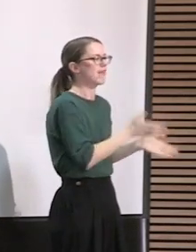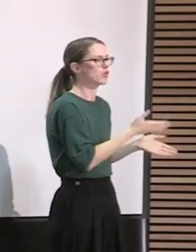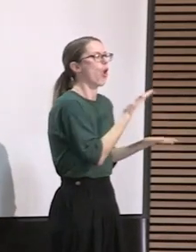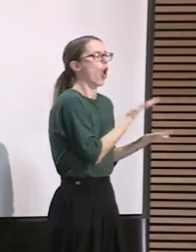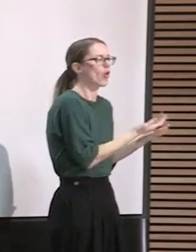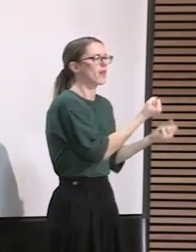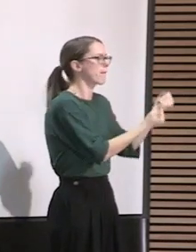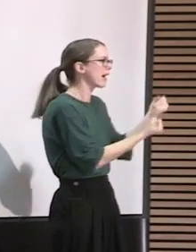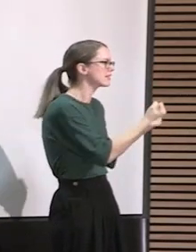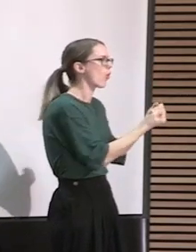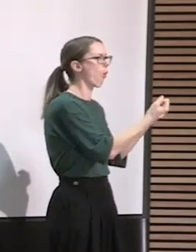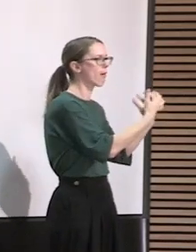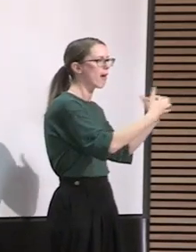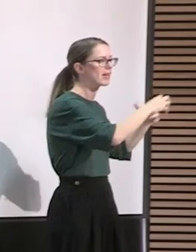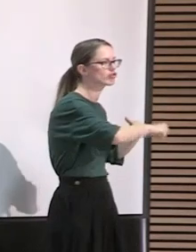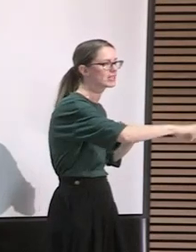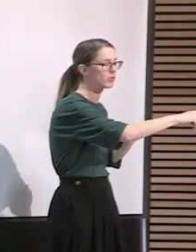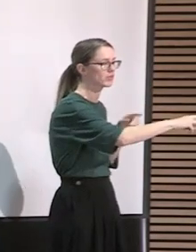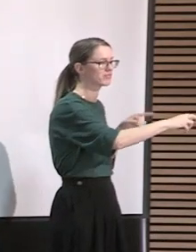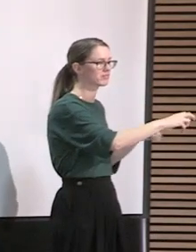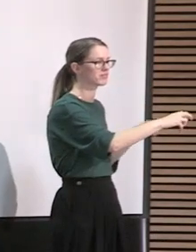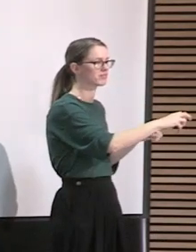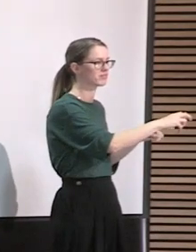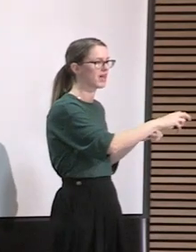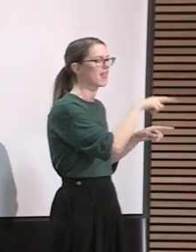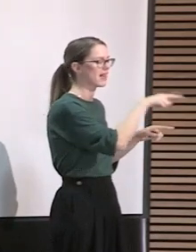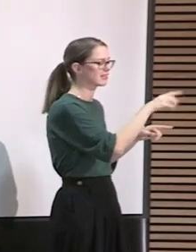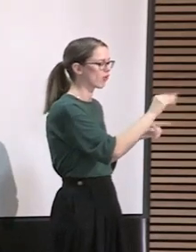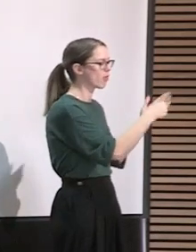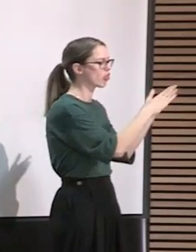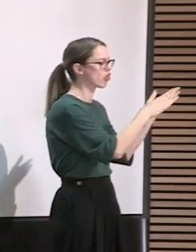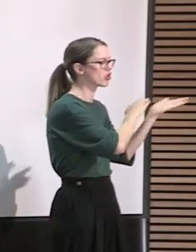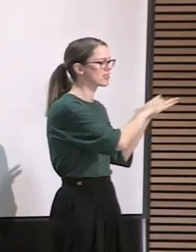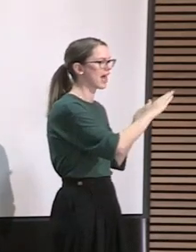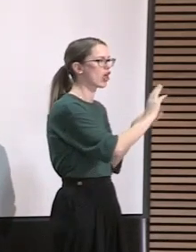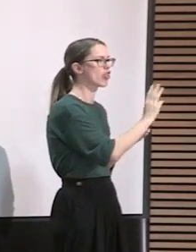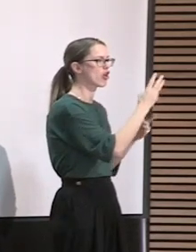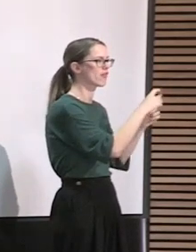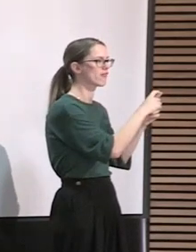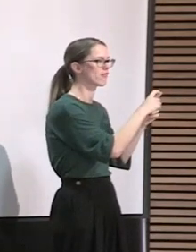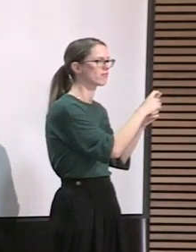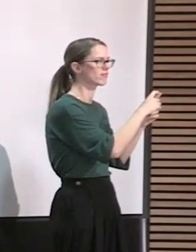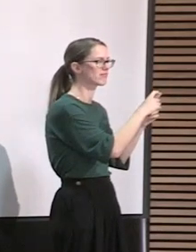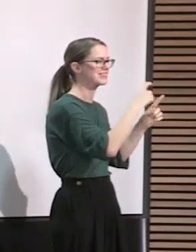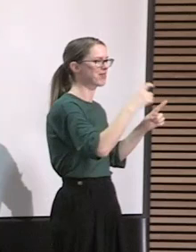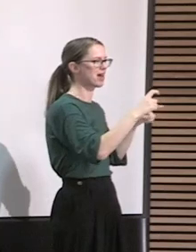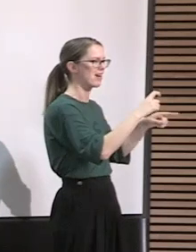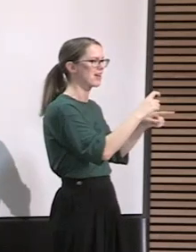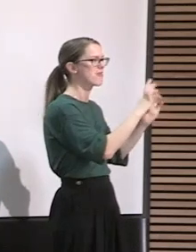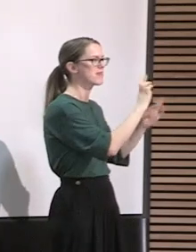QR codes mandatory on most forms of public transport at all levels. It will come into